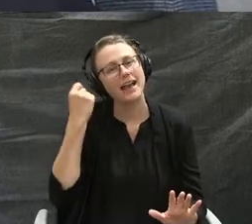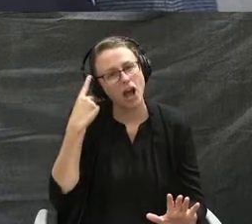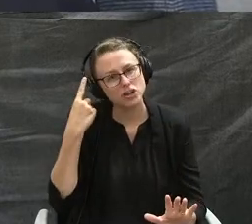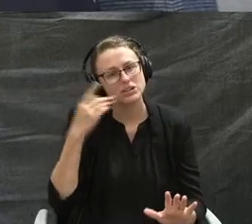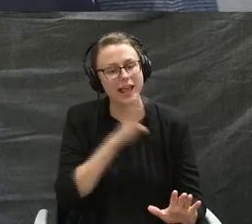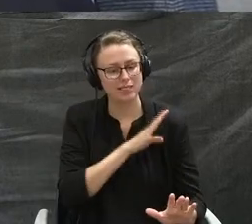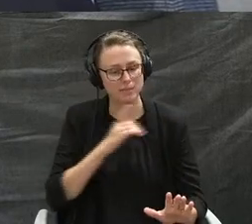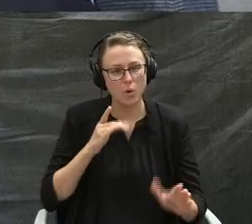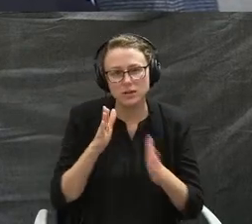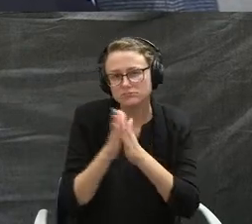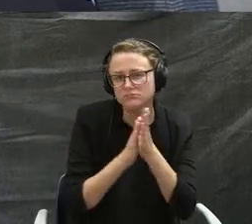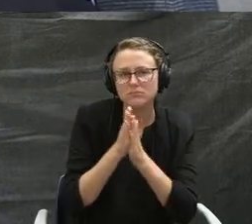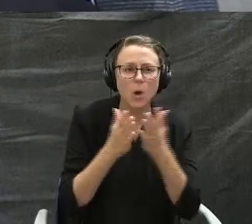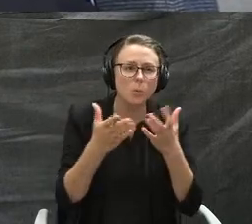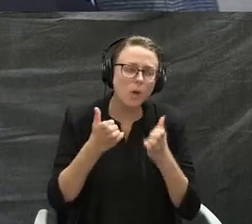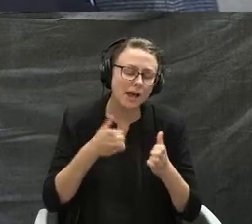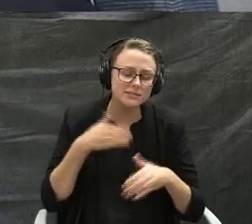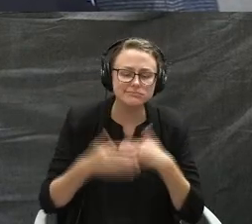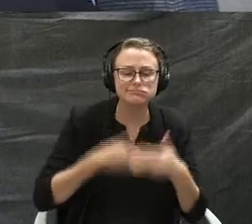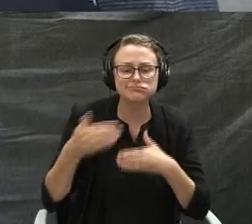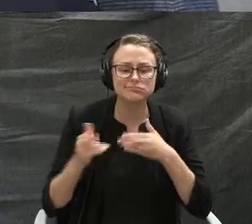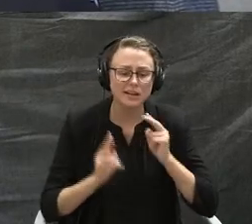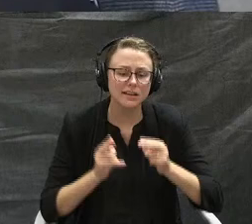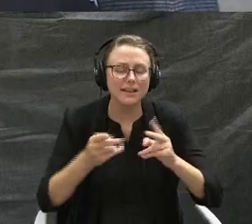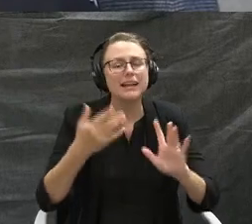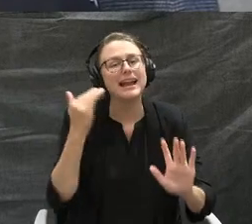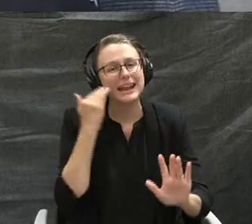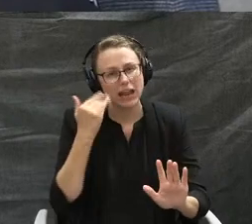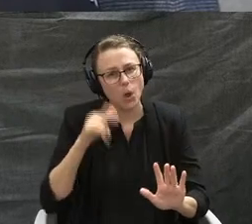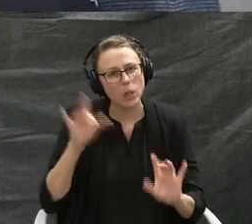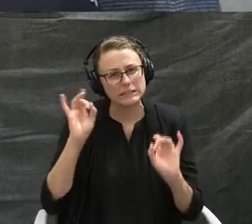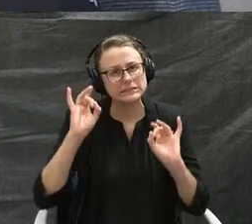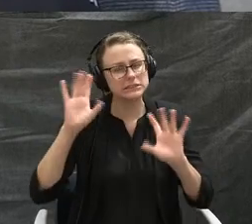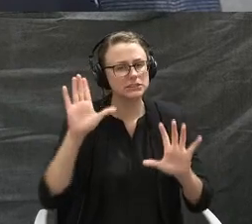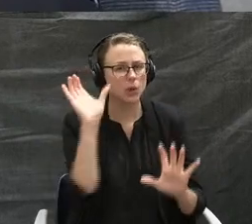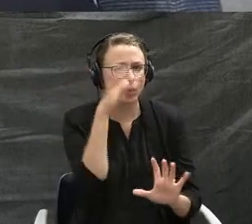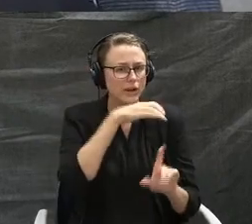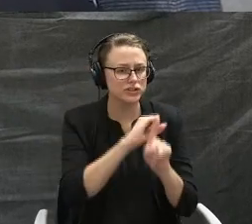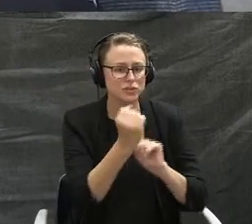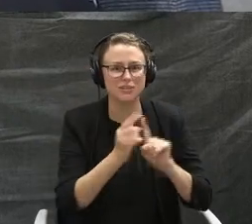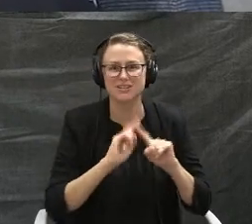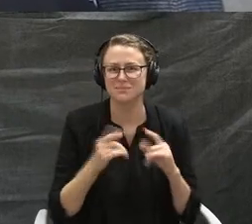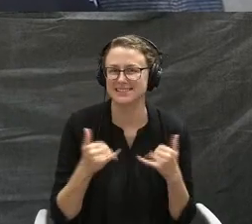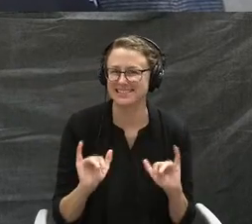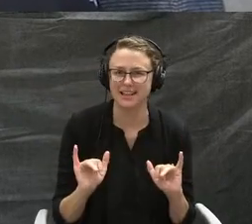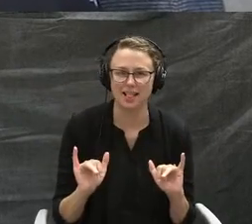quickly and no doubt these are unusual circumstances, but nothing should eliminate the fact that every school district